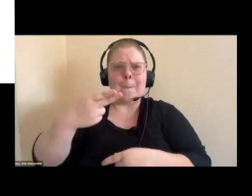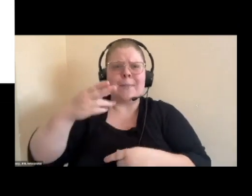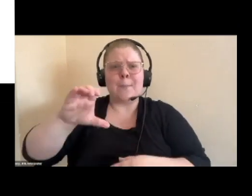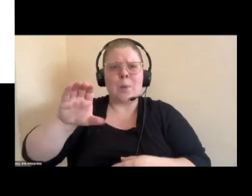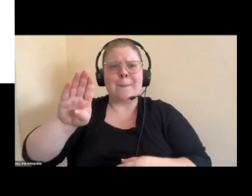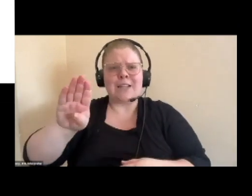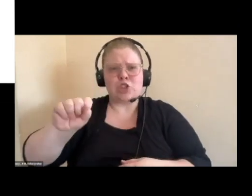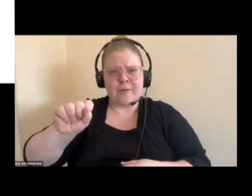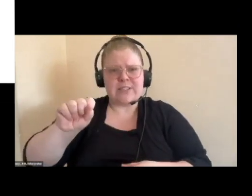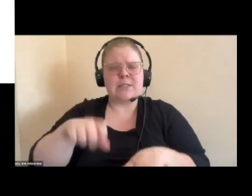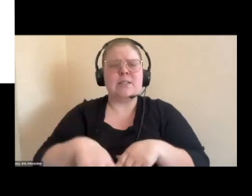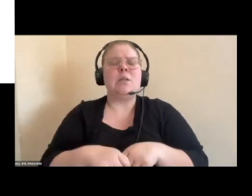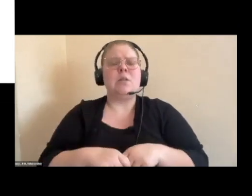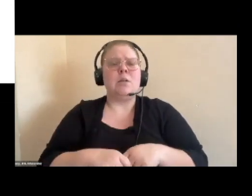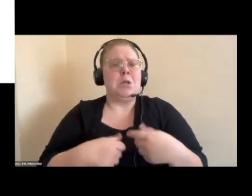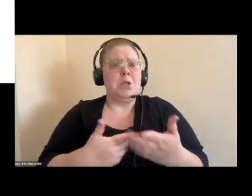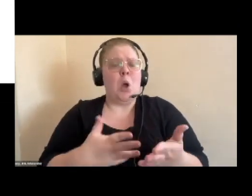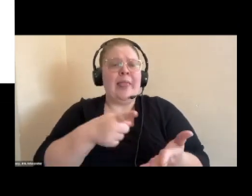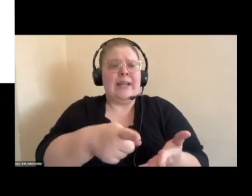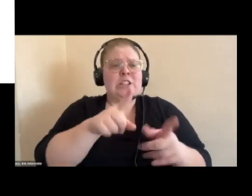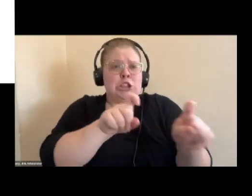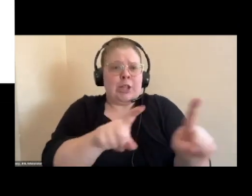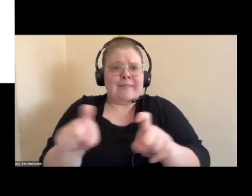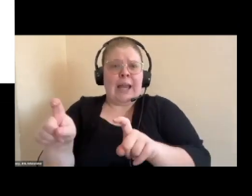This is a survey that states